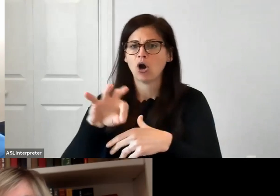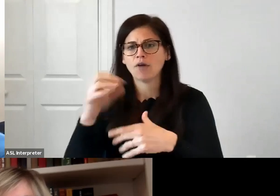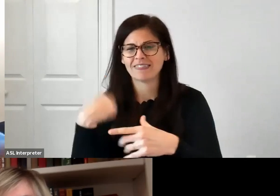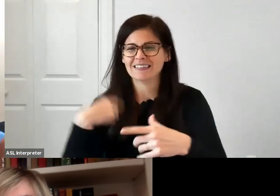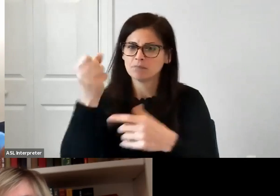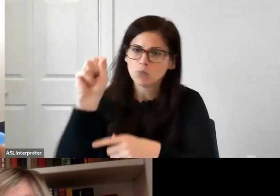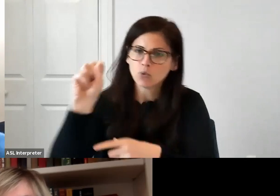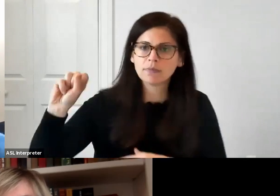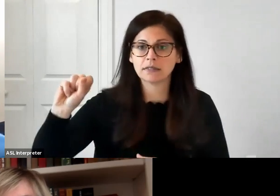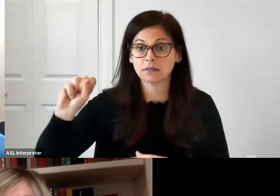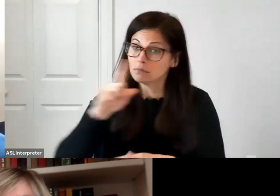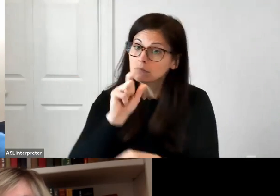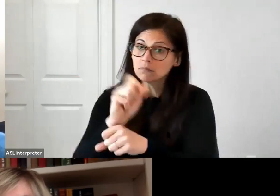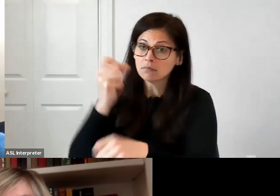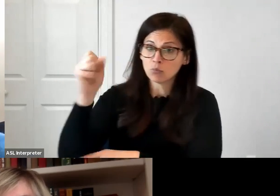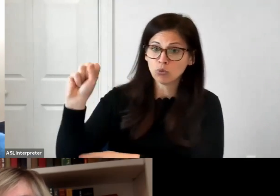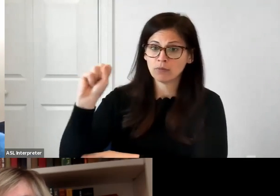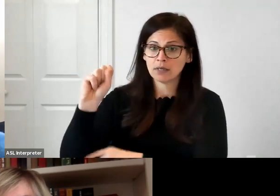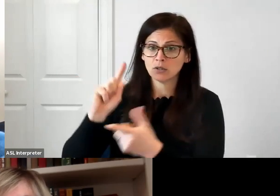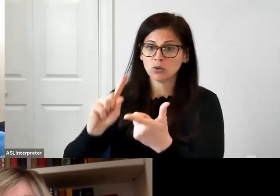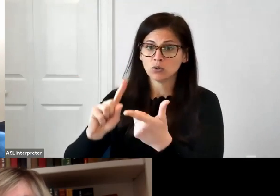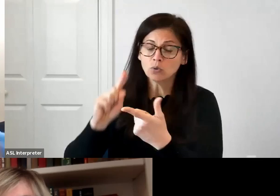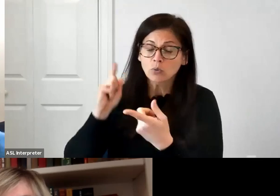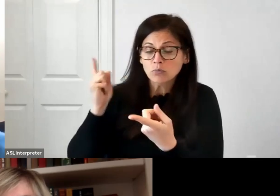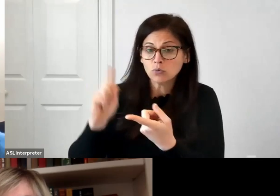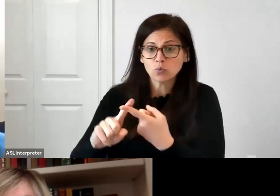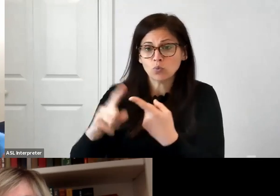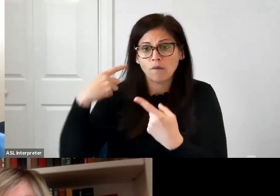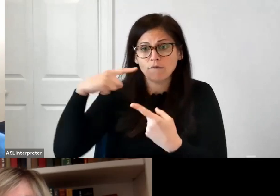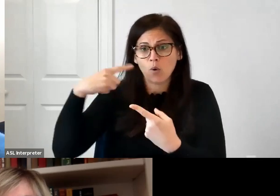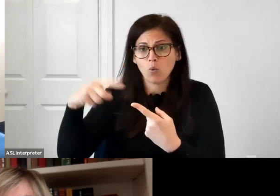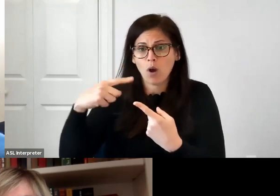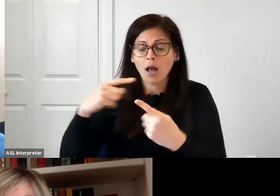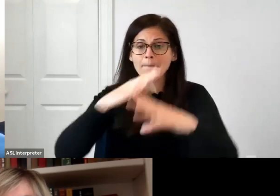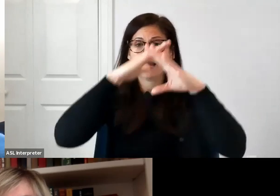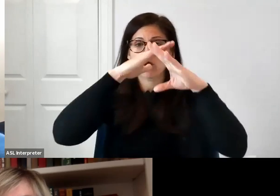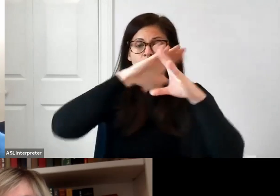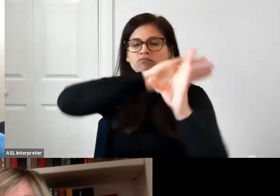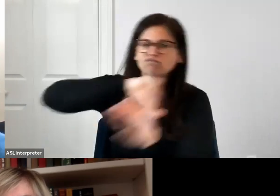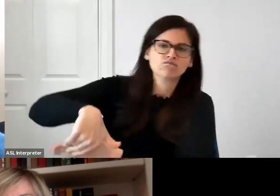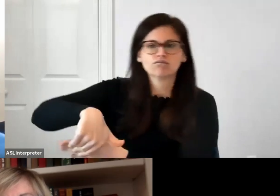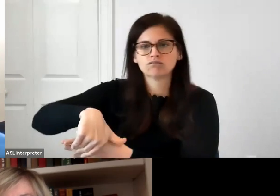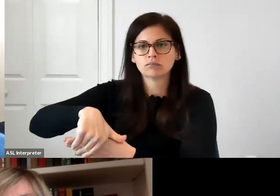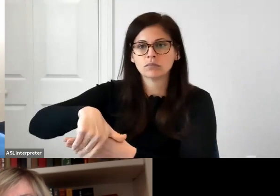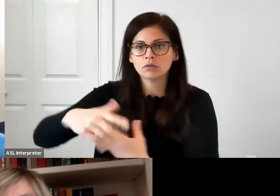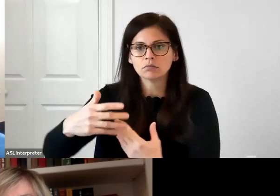Which is a movement to dismantle barriers. So I'm very happy that we've been able